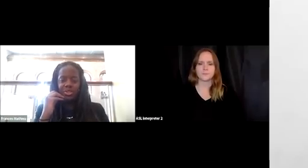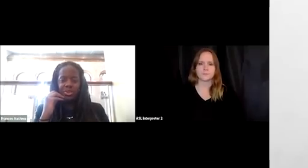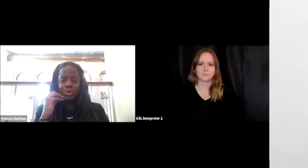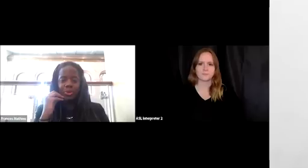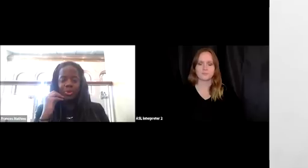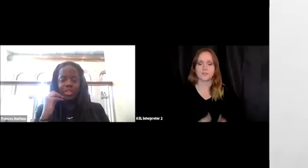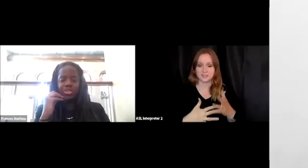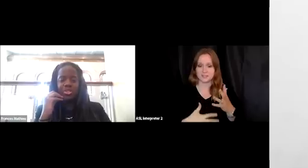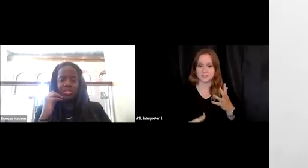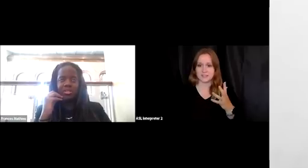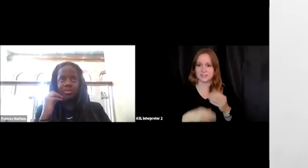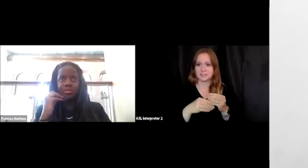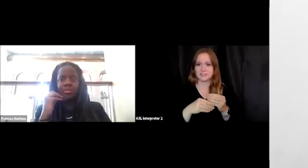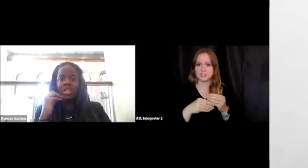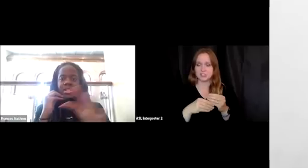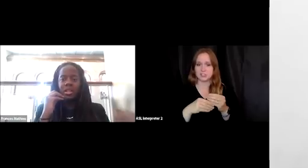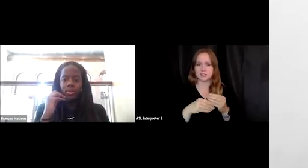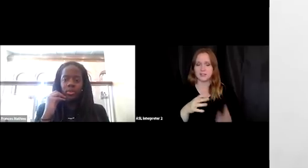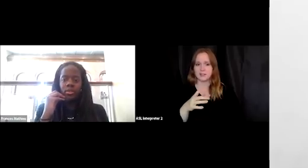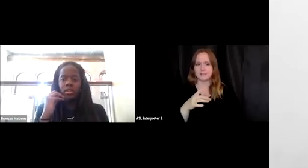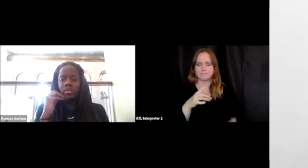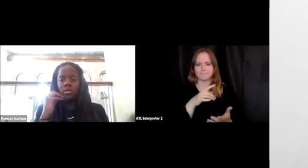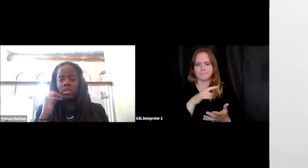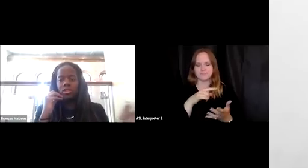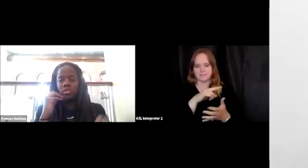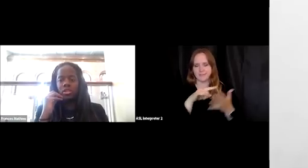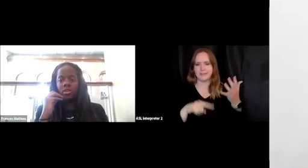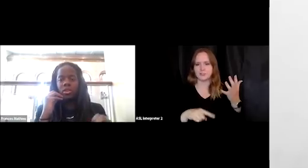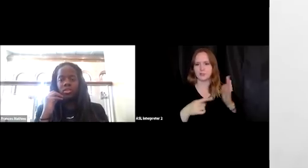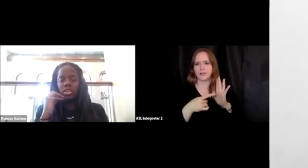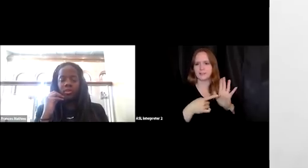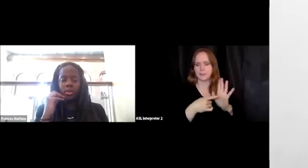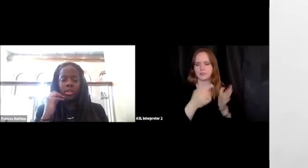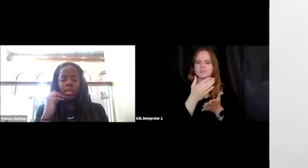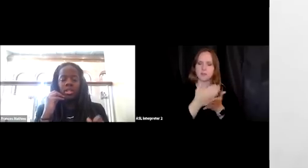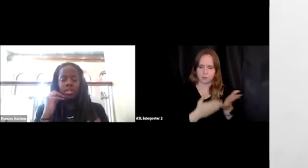to these are just an example of some of the services that we could reach out for.